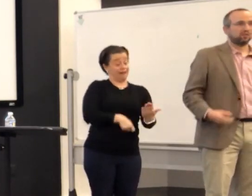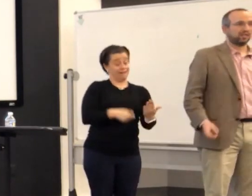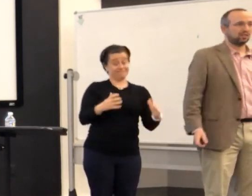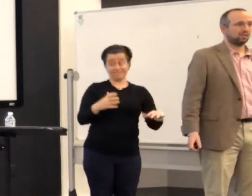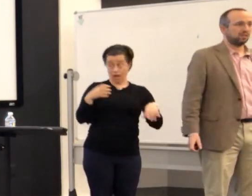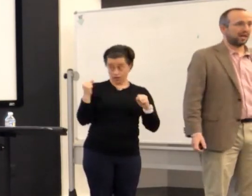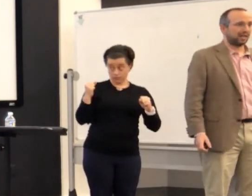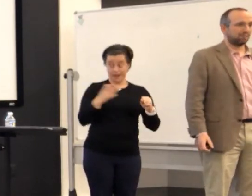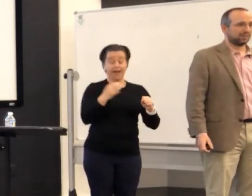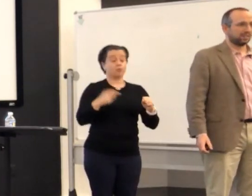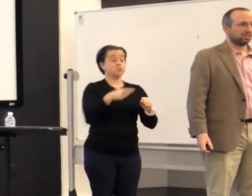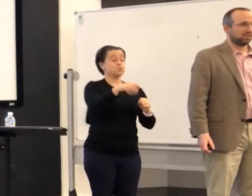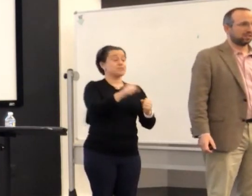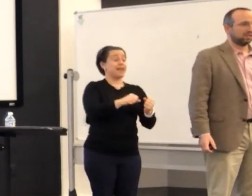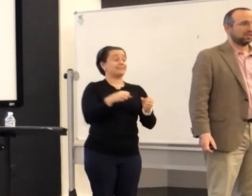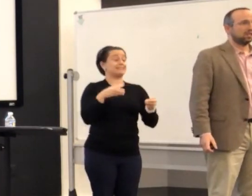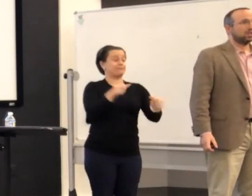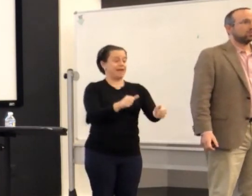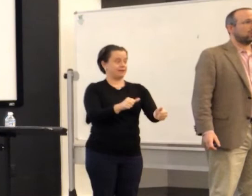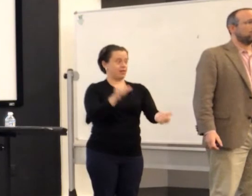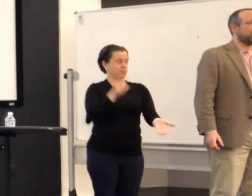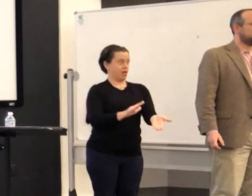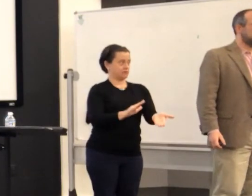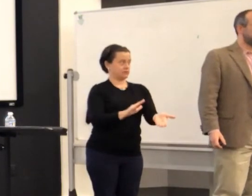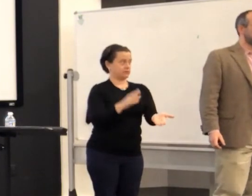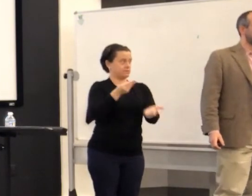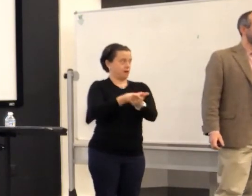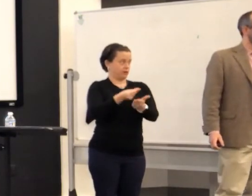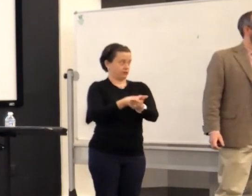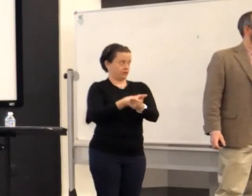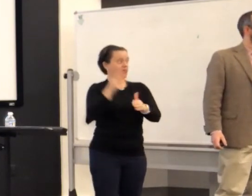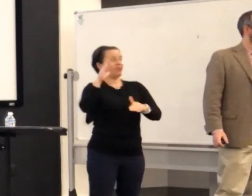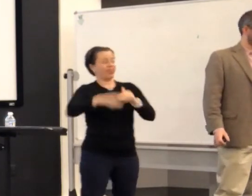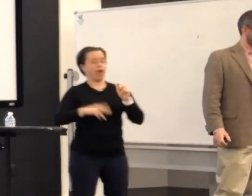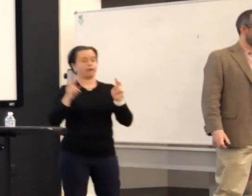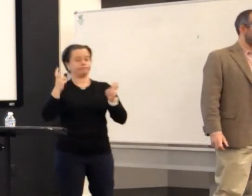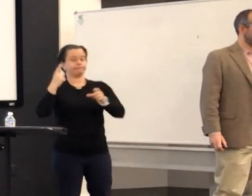than a regular patent application. So, it's something that we often do,